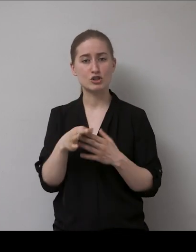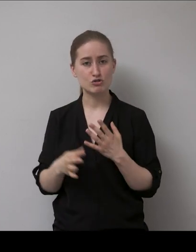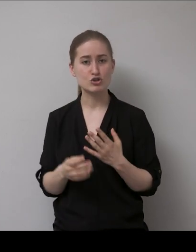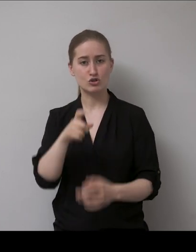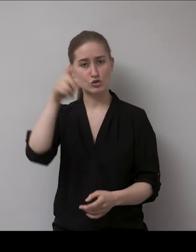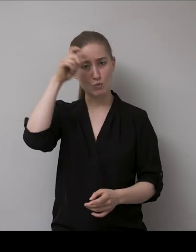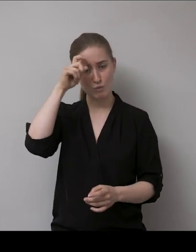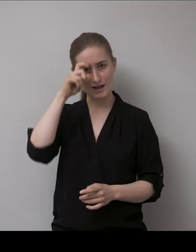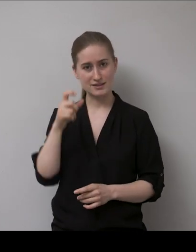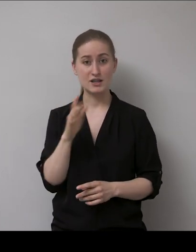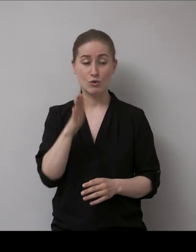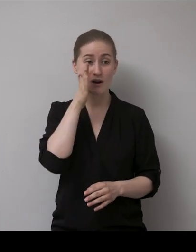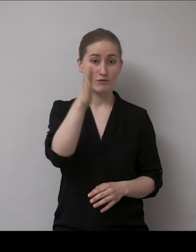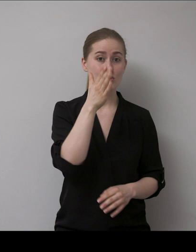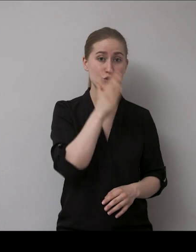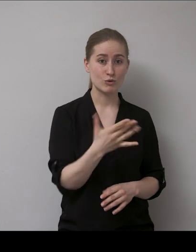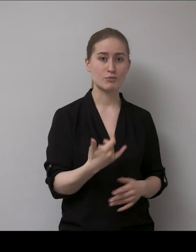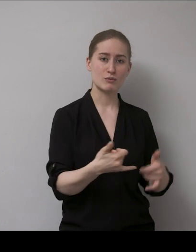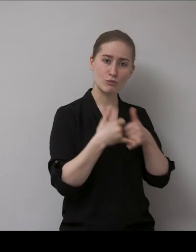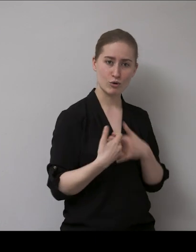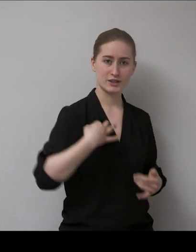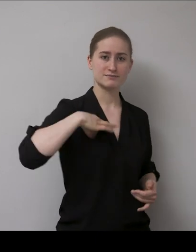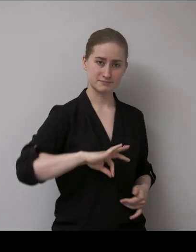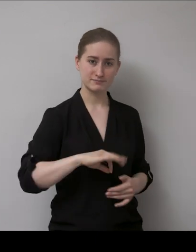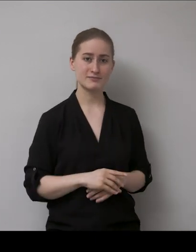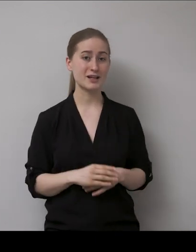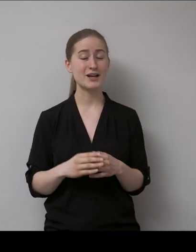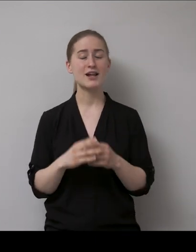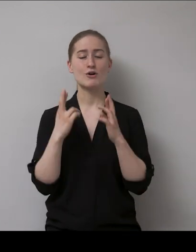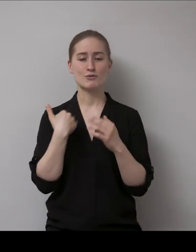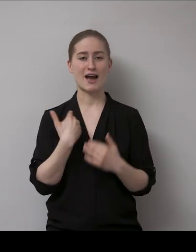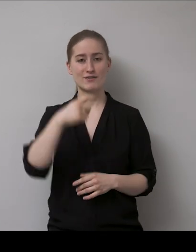to be both consequential and rewarding, and may you have the wisdom to know